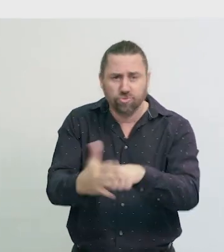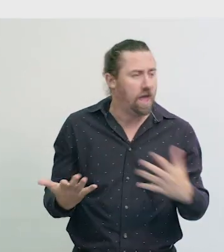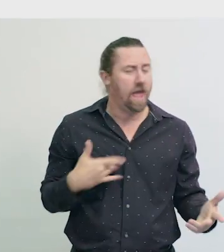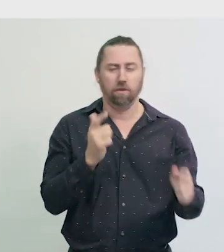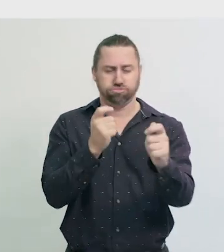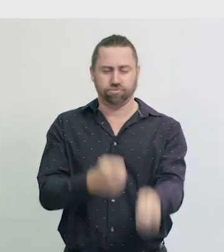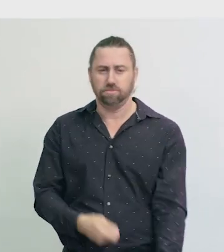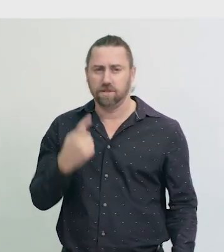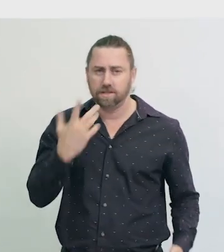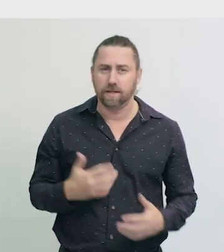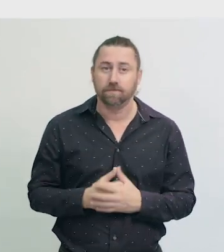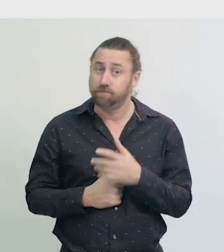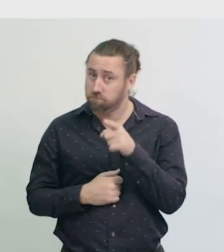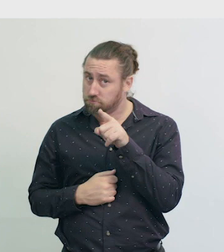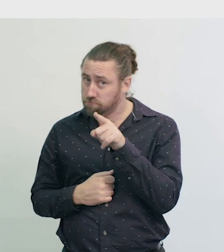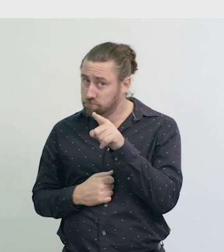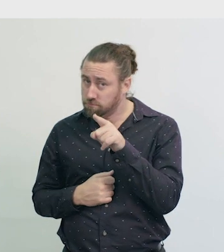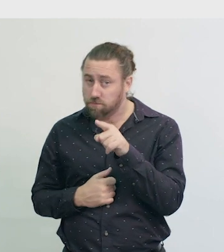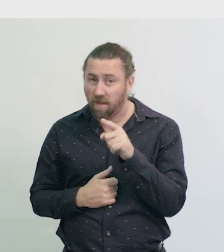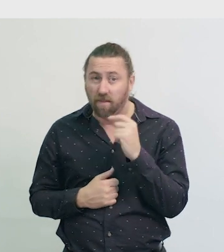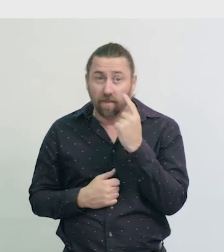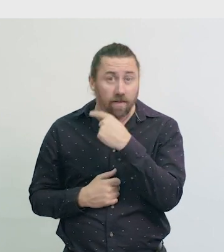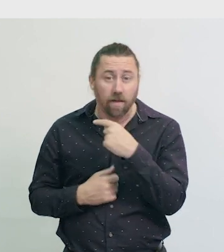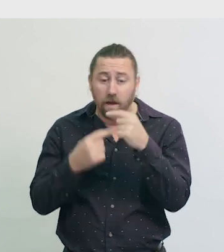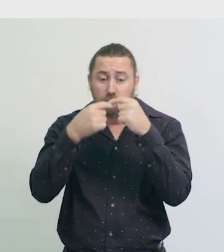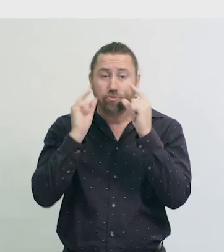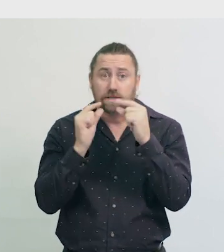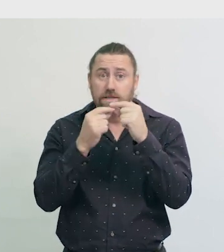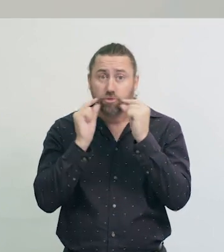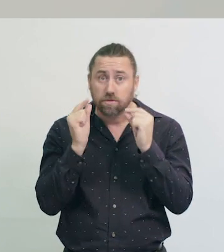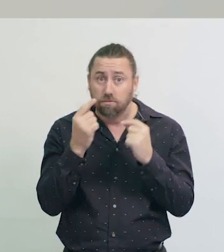Now, have you had, or do you currently have, braces?